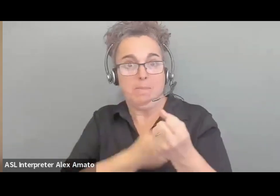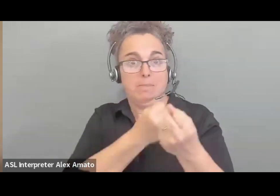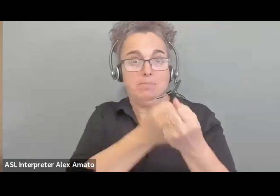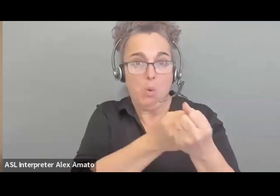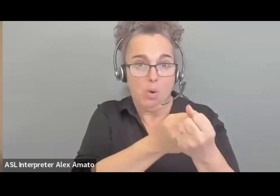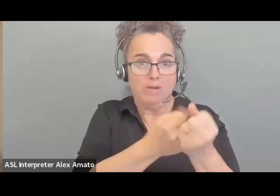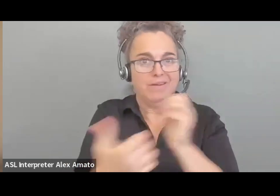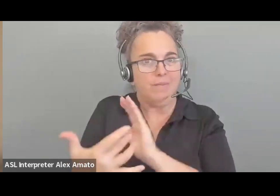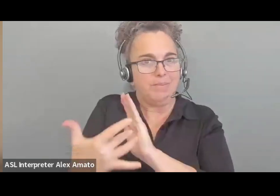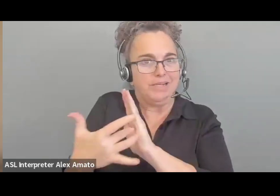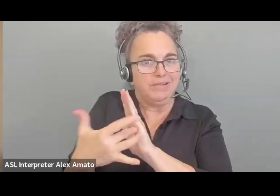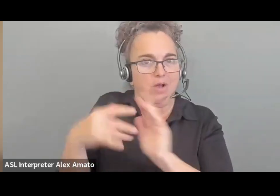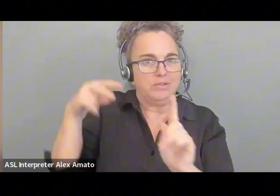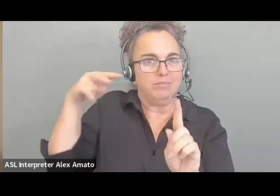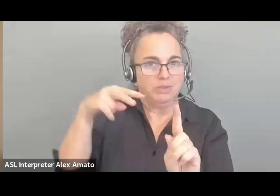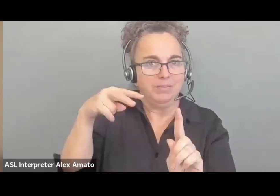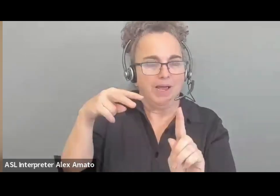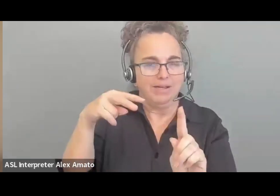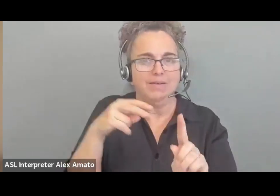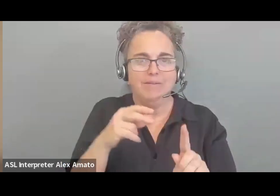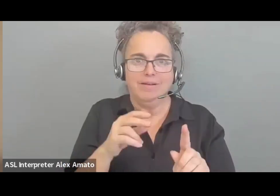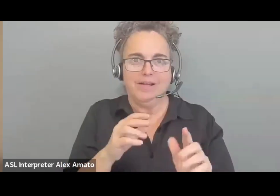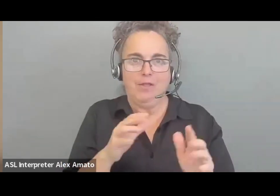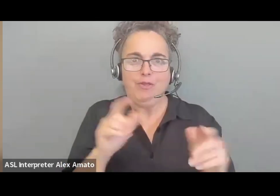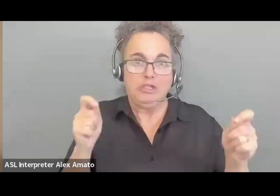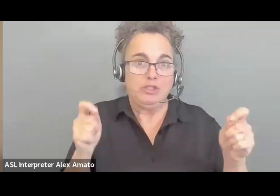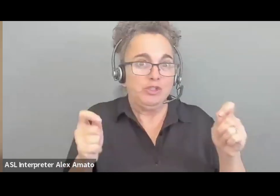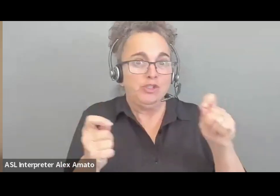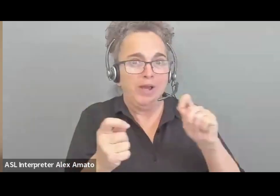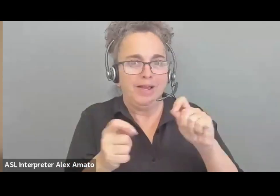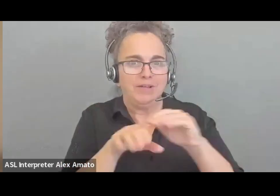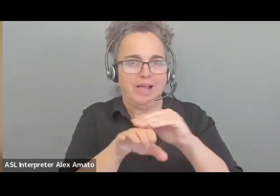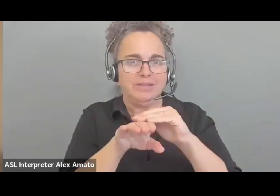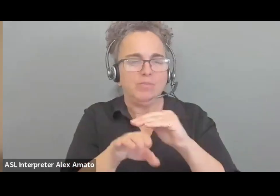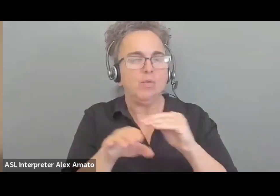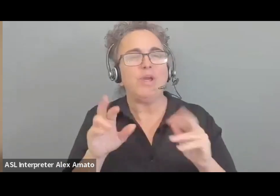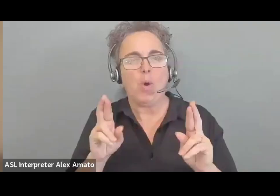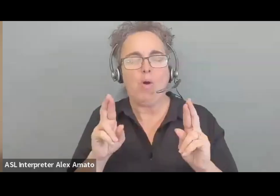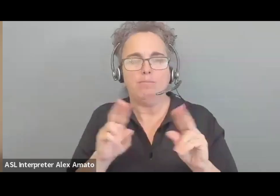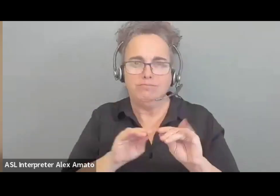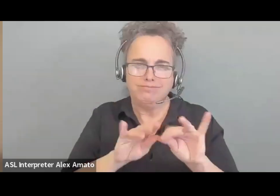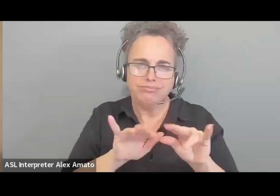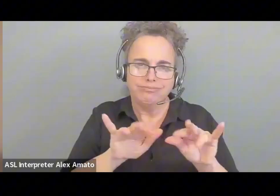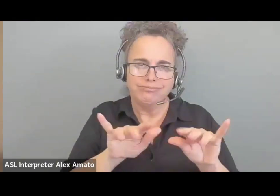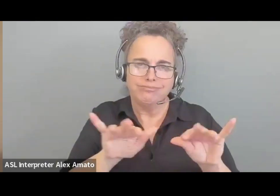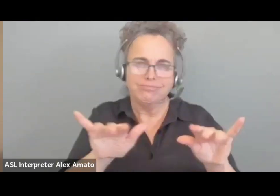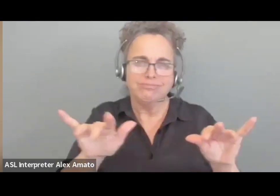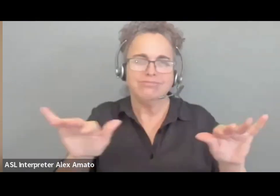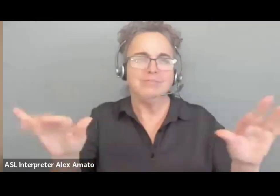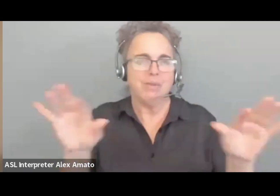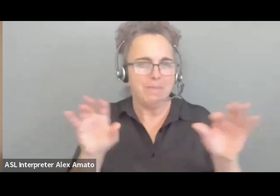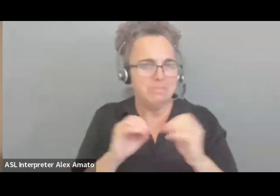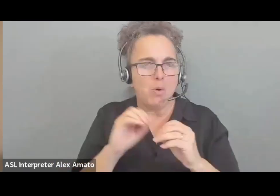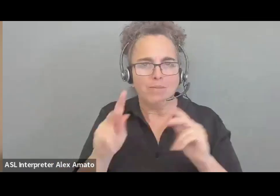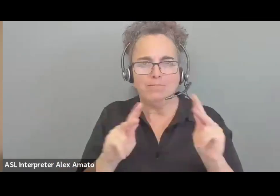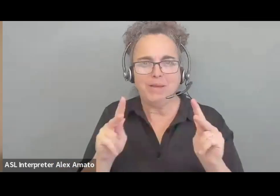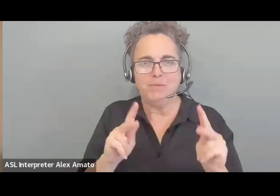from these two different areas, we hope that there's gonna be this acceleration for, for people who receive the benefits and, and the,